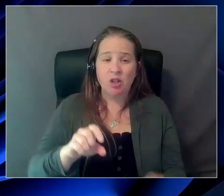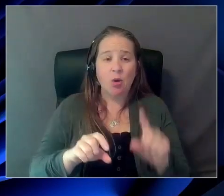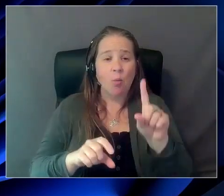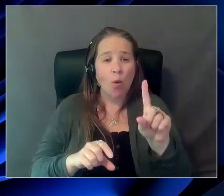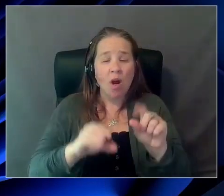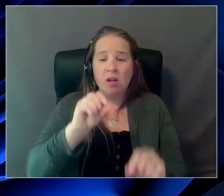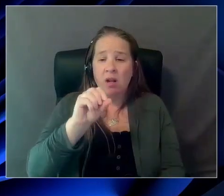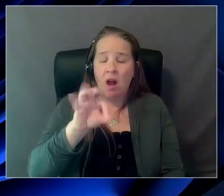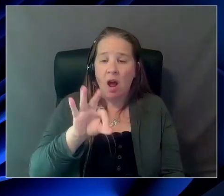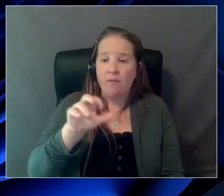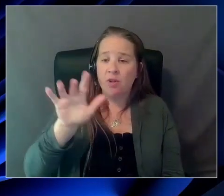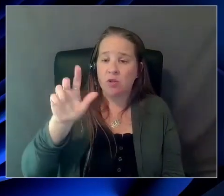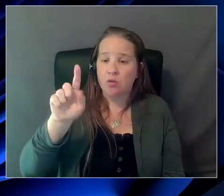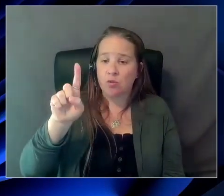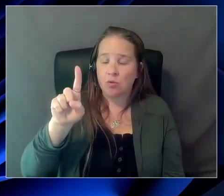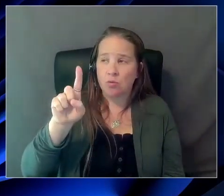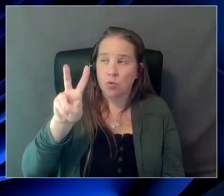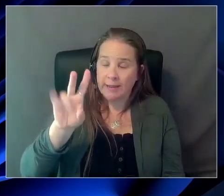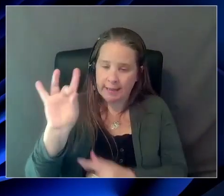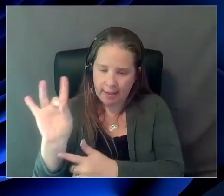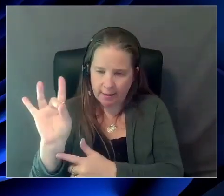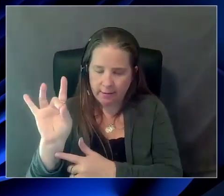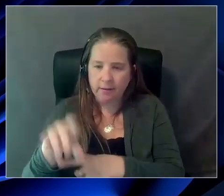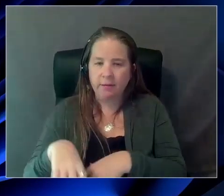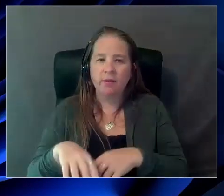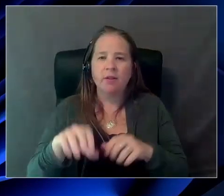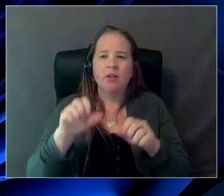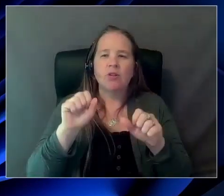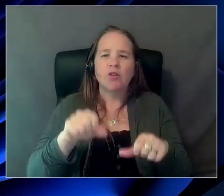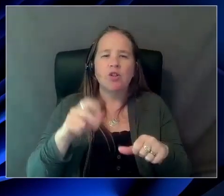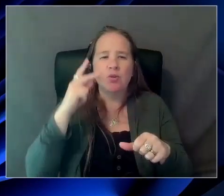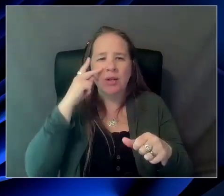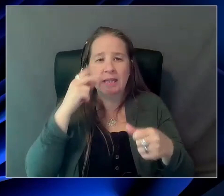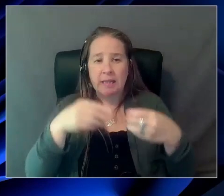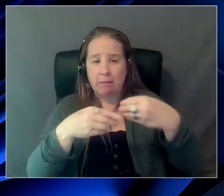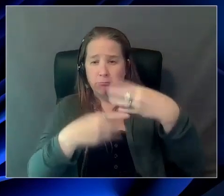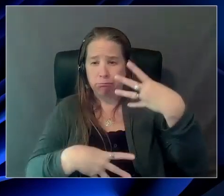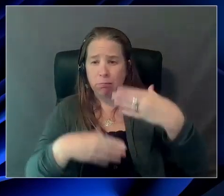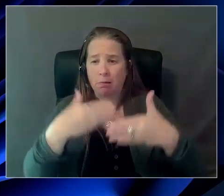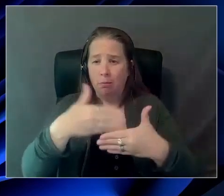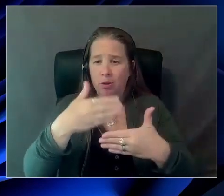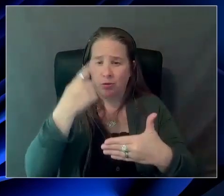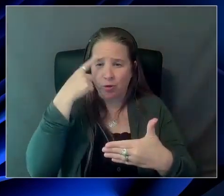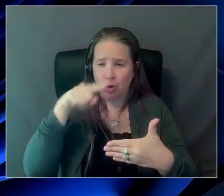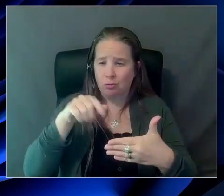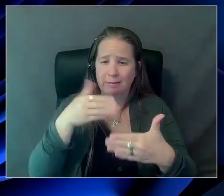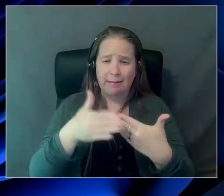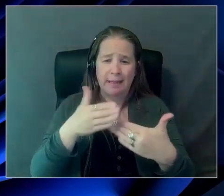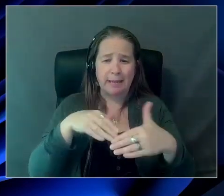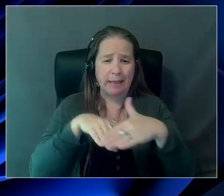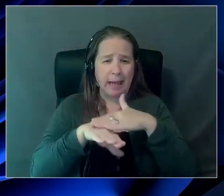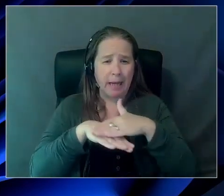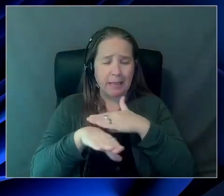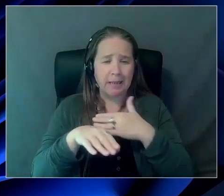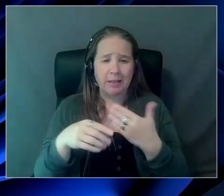This is where you can find apps that automatically put it for you for easy access and for convenient,